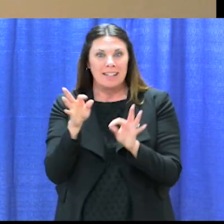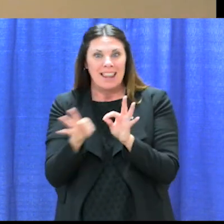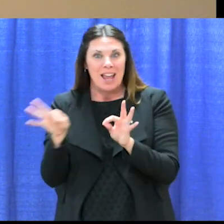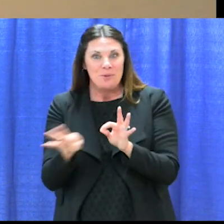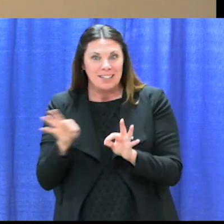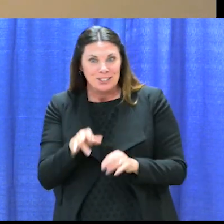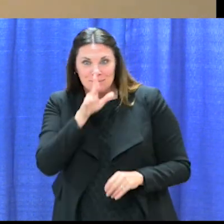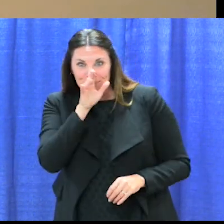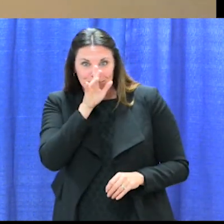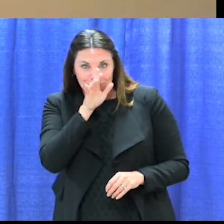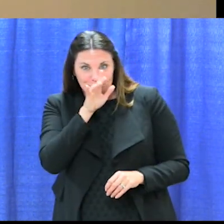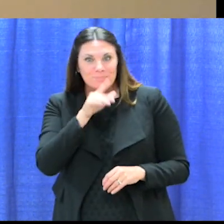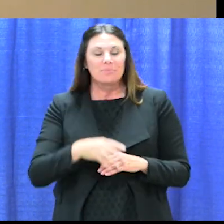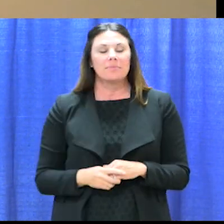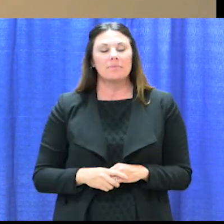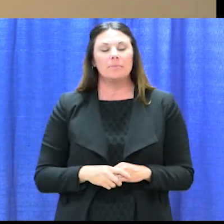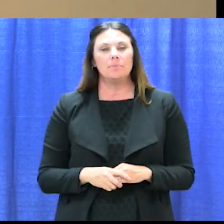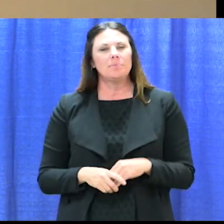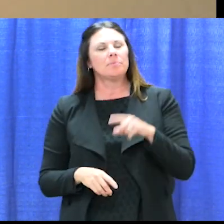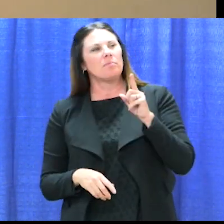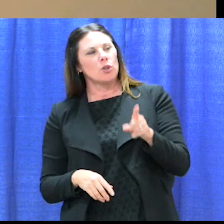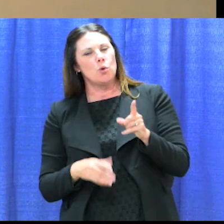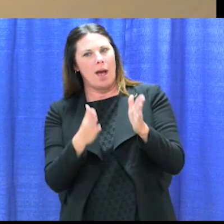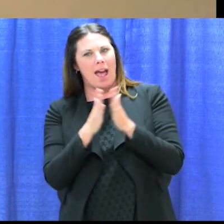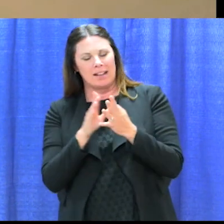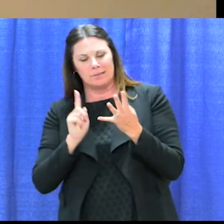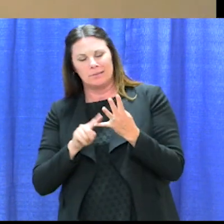And in terms of the specific question you asked about a social security number.